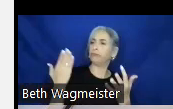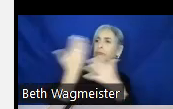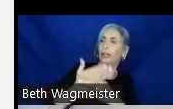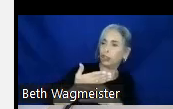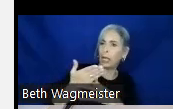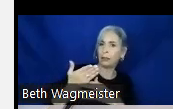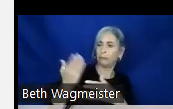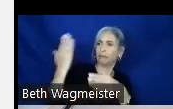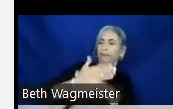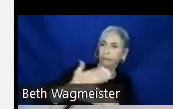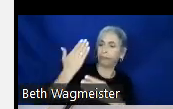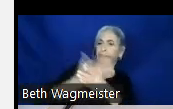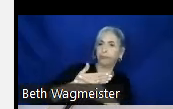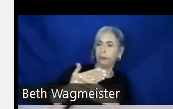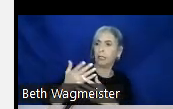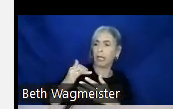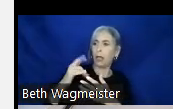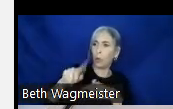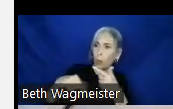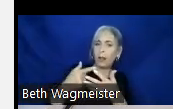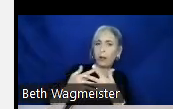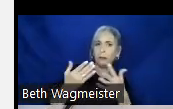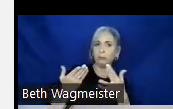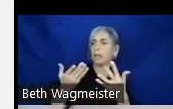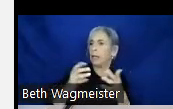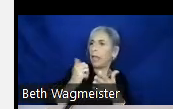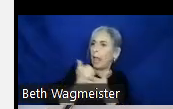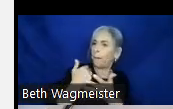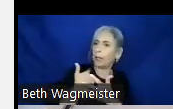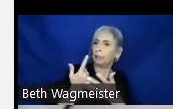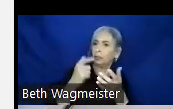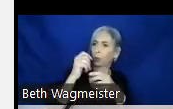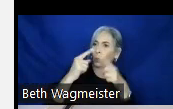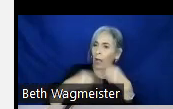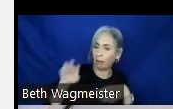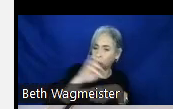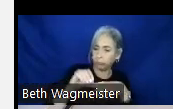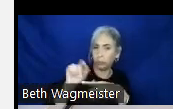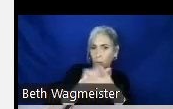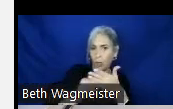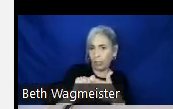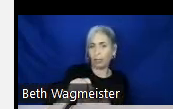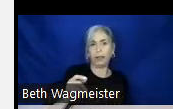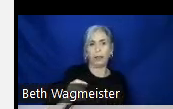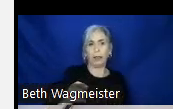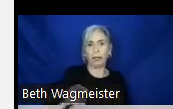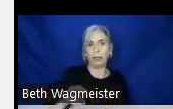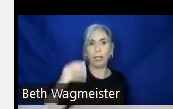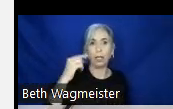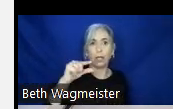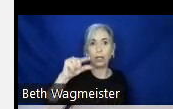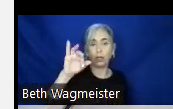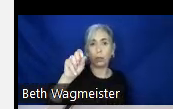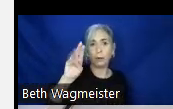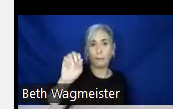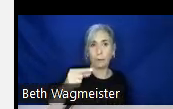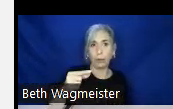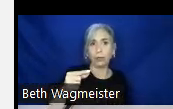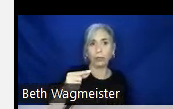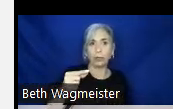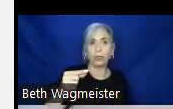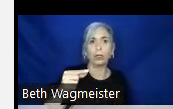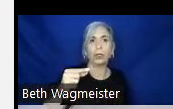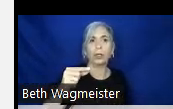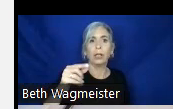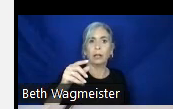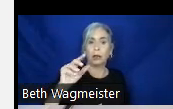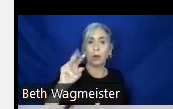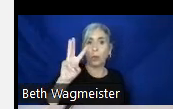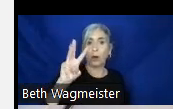editors are working on content, that is better. Gutenberg, it changes the text color so it no